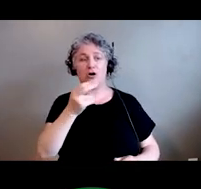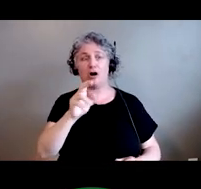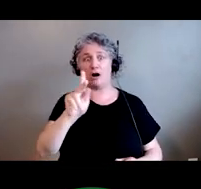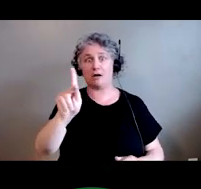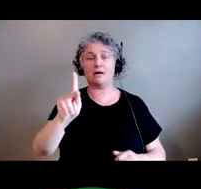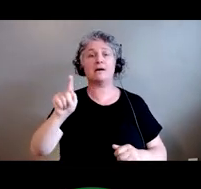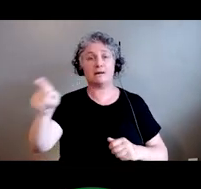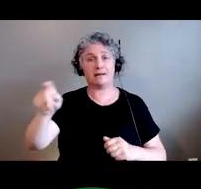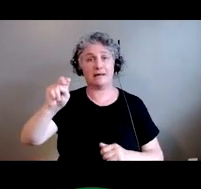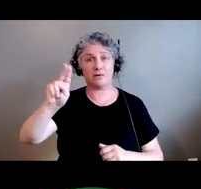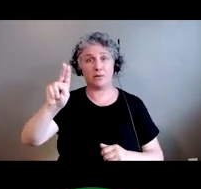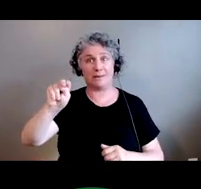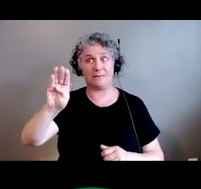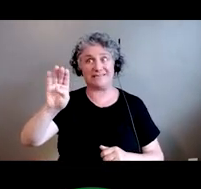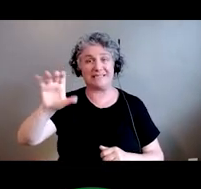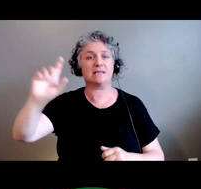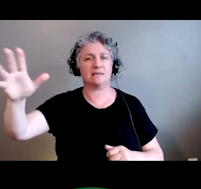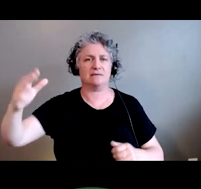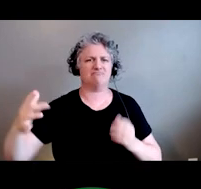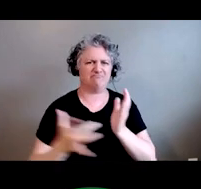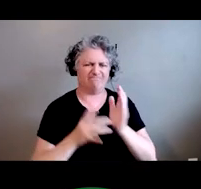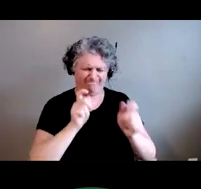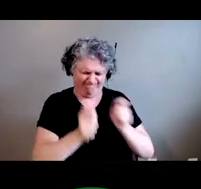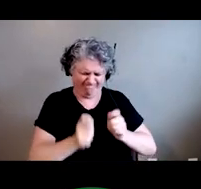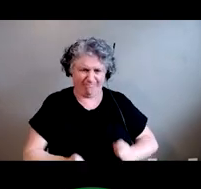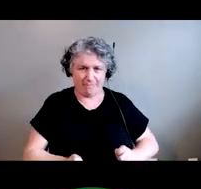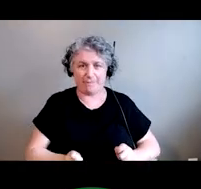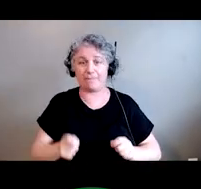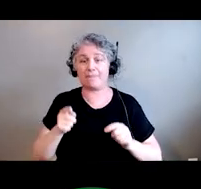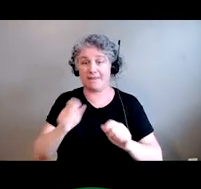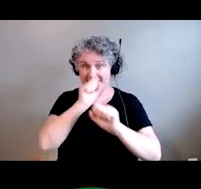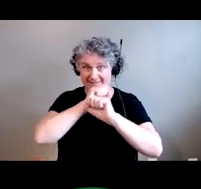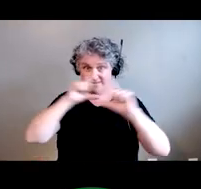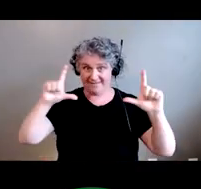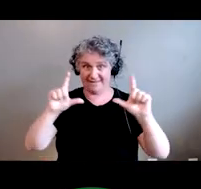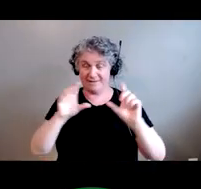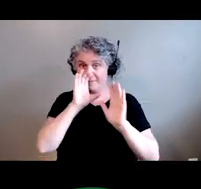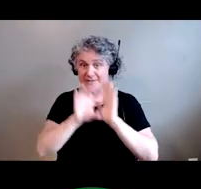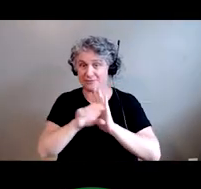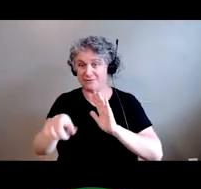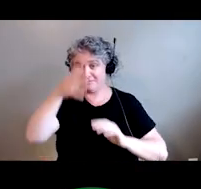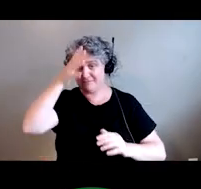holding a smartphone shows Pat holding our smartphone data collection application, which